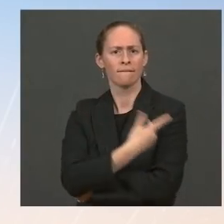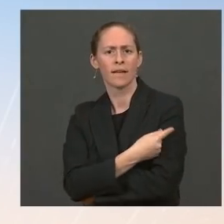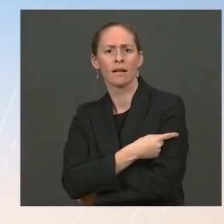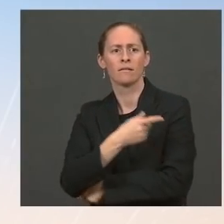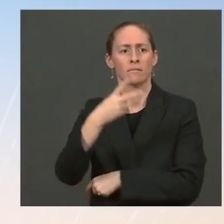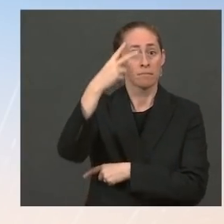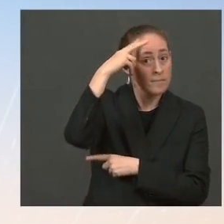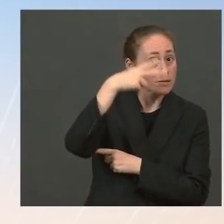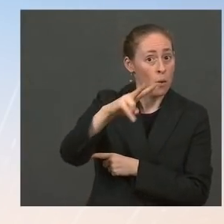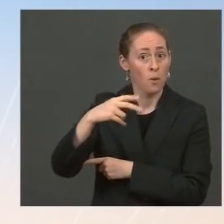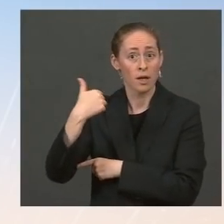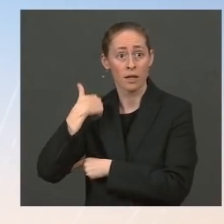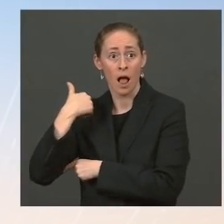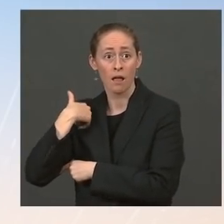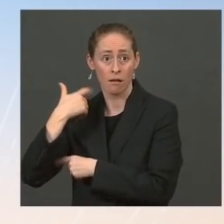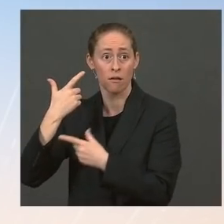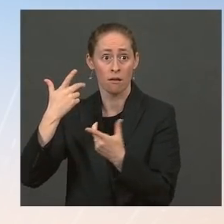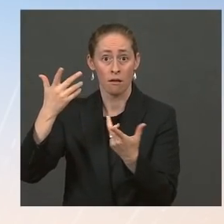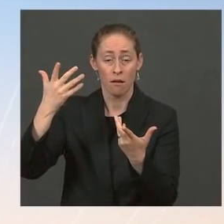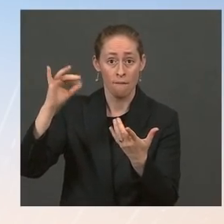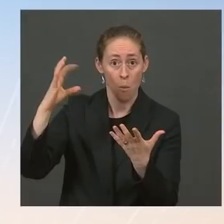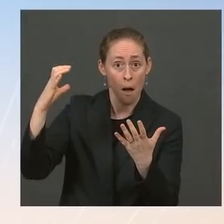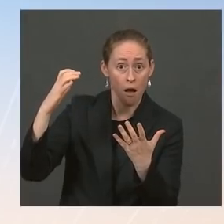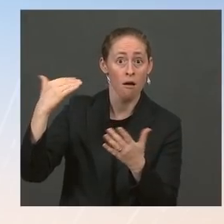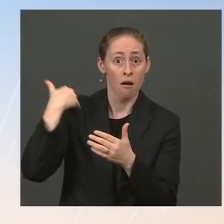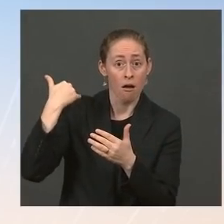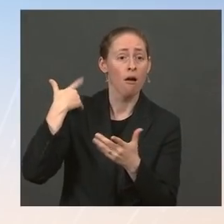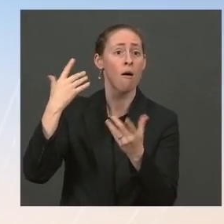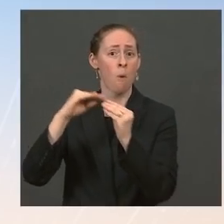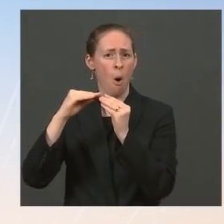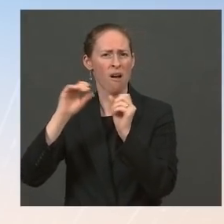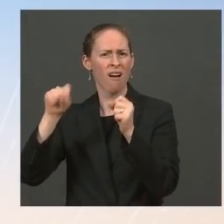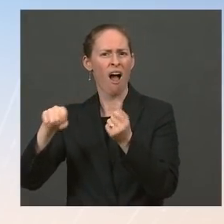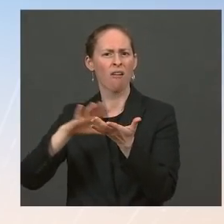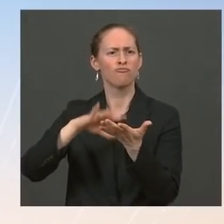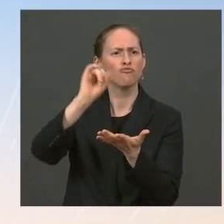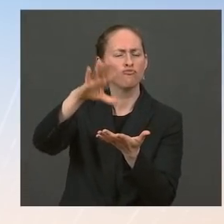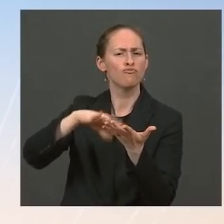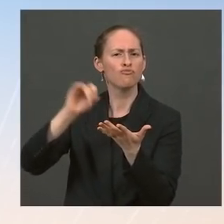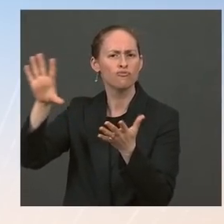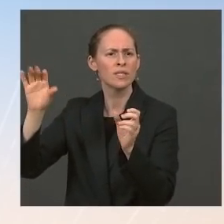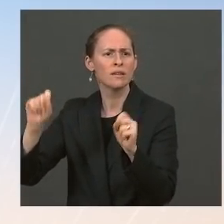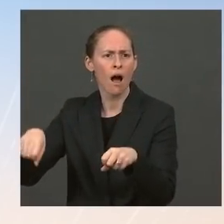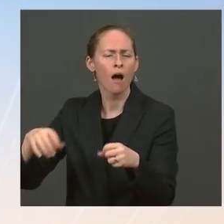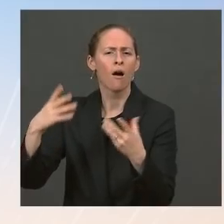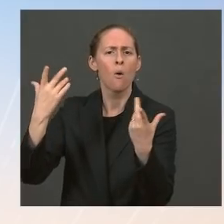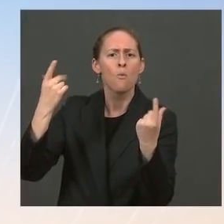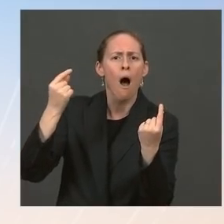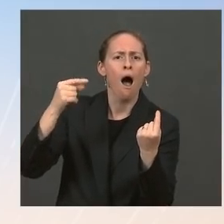something that would obviously be up to public health officials. In terms of what they may request, I can't speak to that,